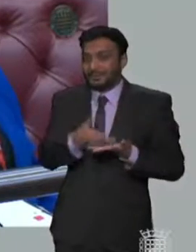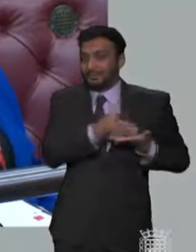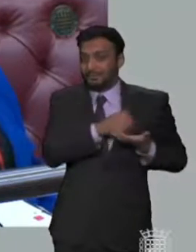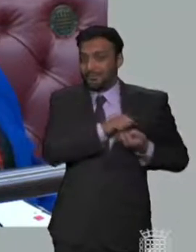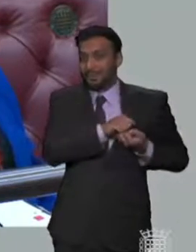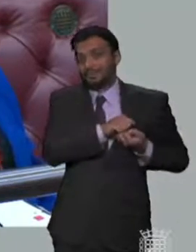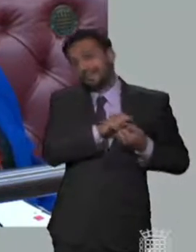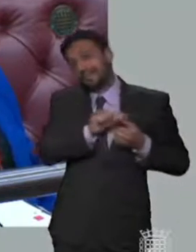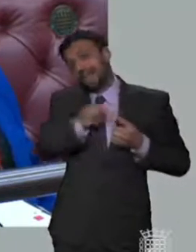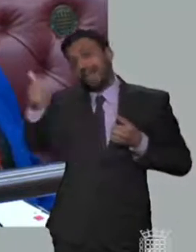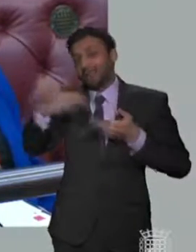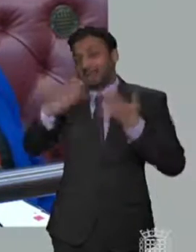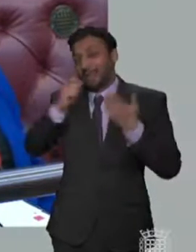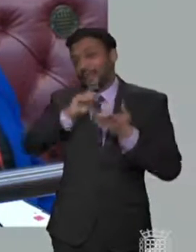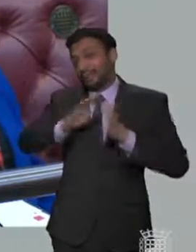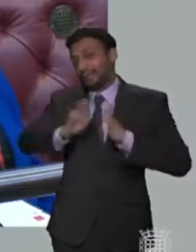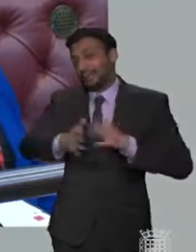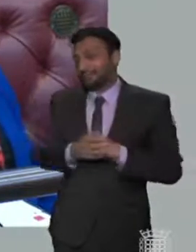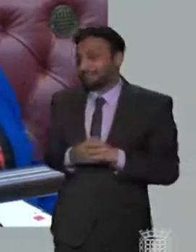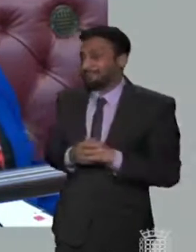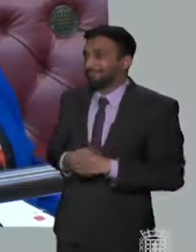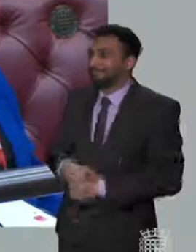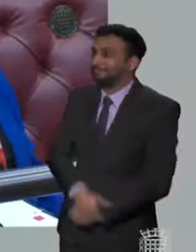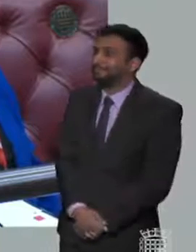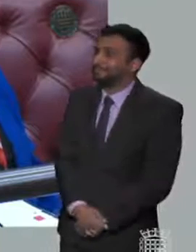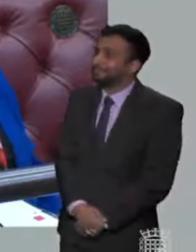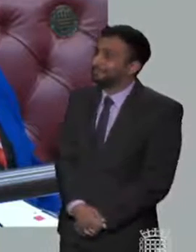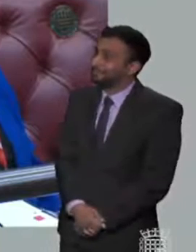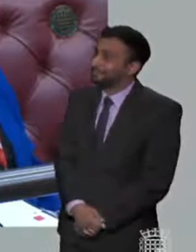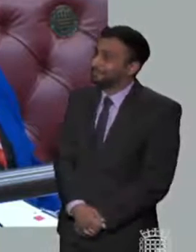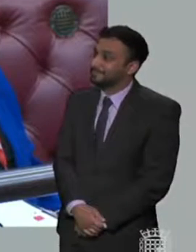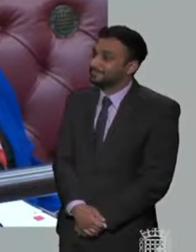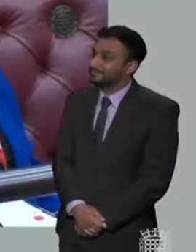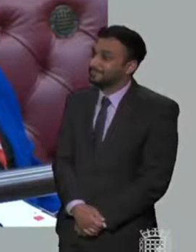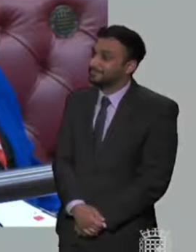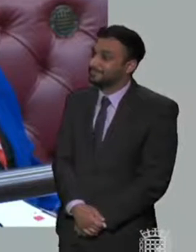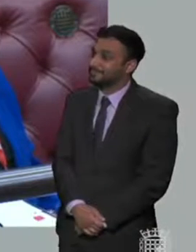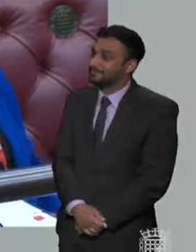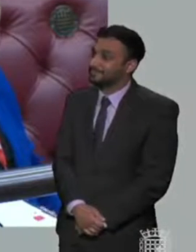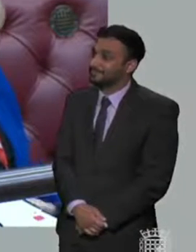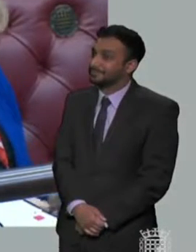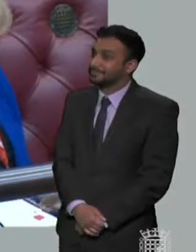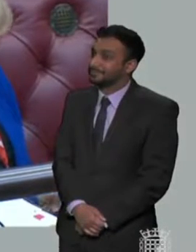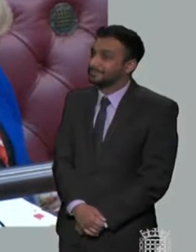and um can i can i just say that in full agreement with the noble baroness marin and